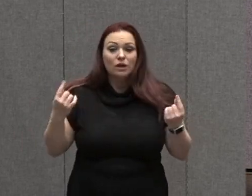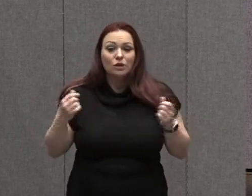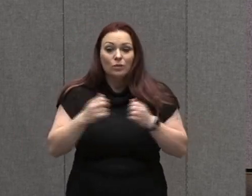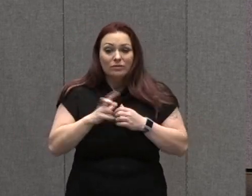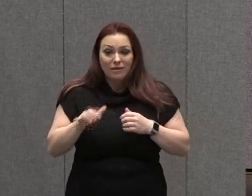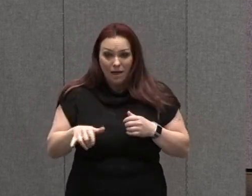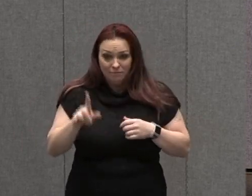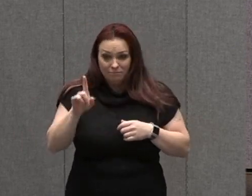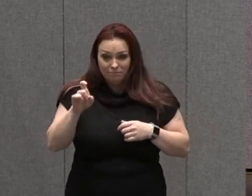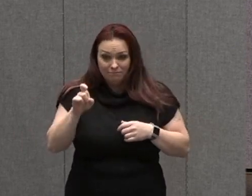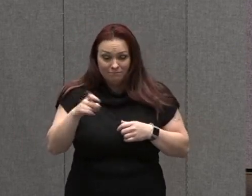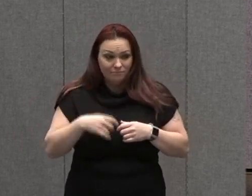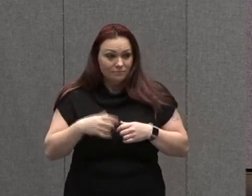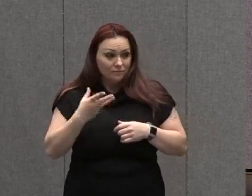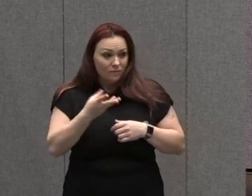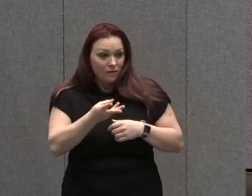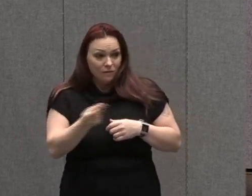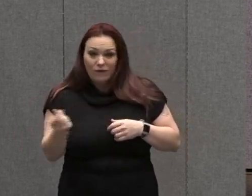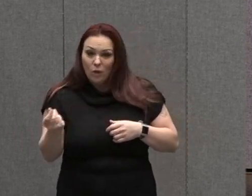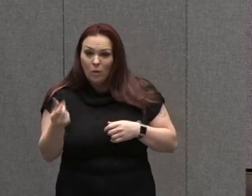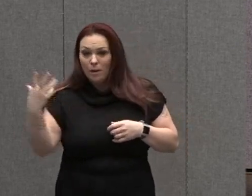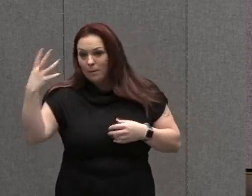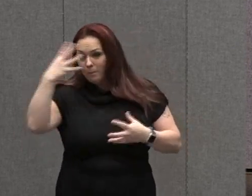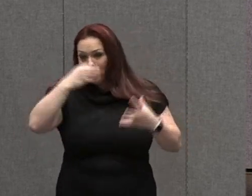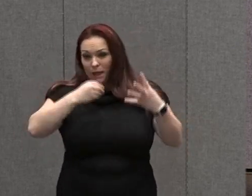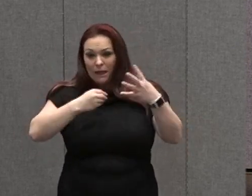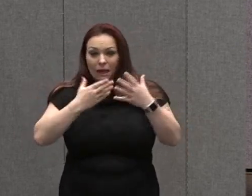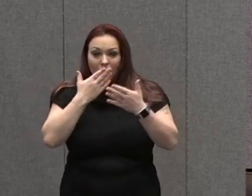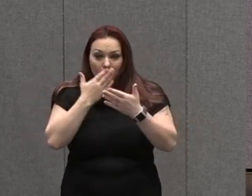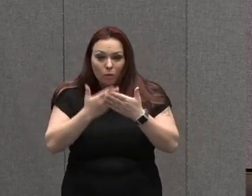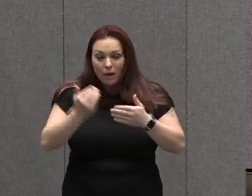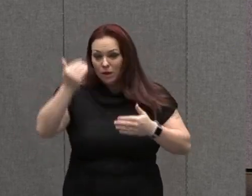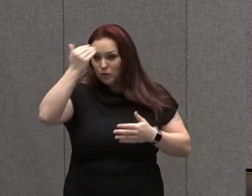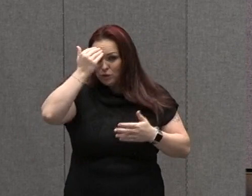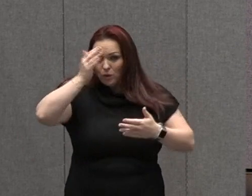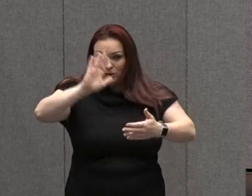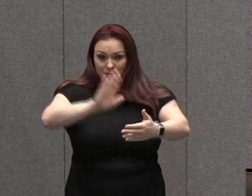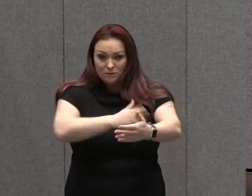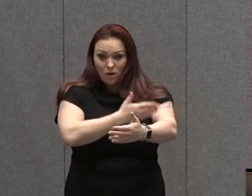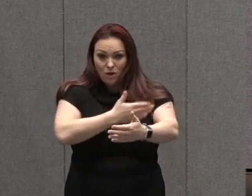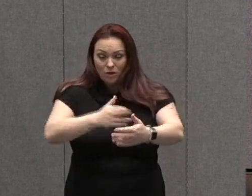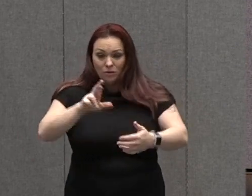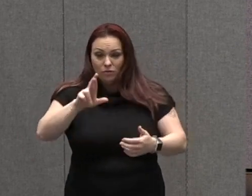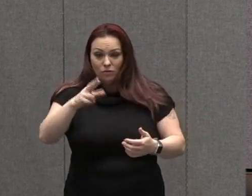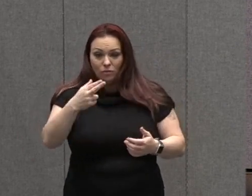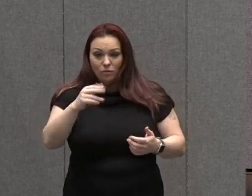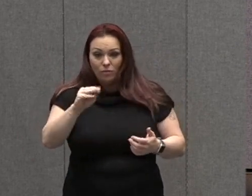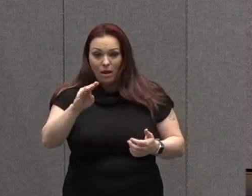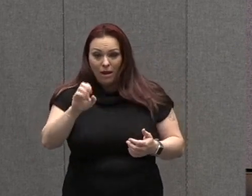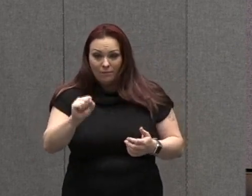We're gonna take a couple of pretty well known songs and rhymes, and we're gonna steal that rhythm.